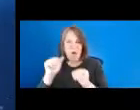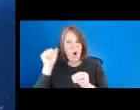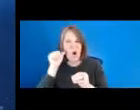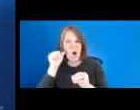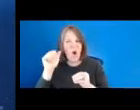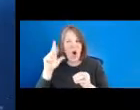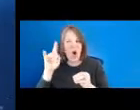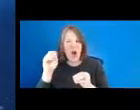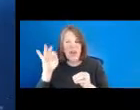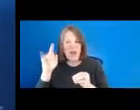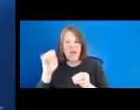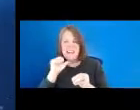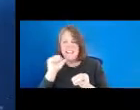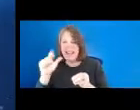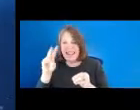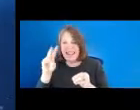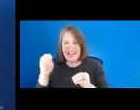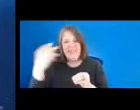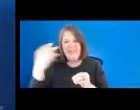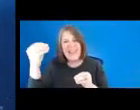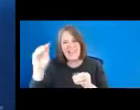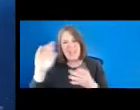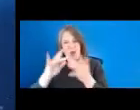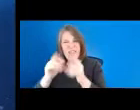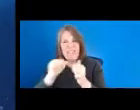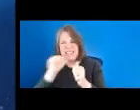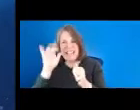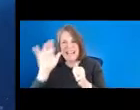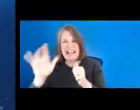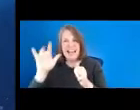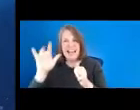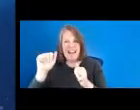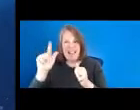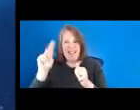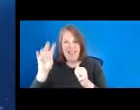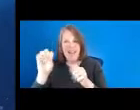16:32:38 The external links won't be live, but you will see the URLs of all of them